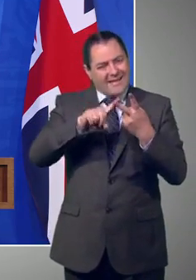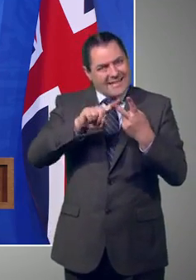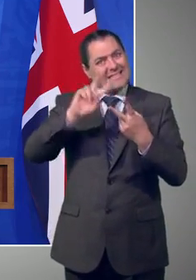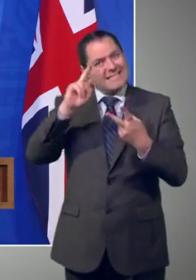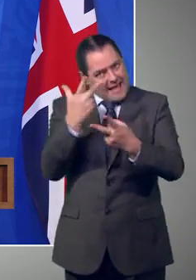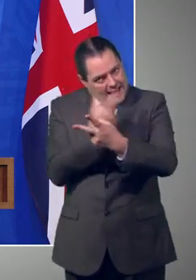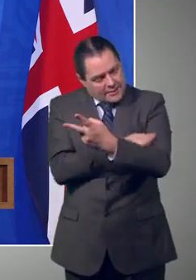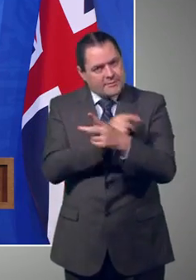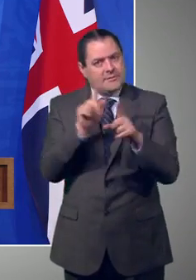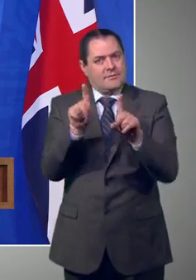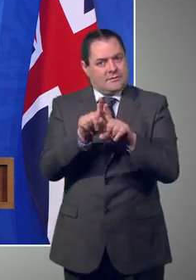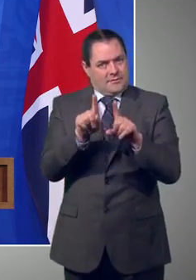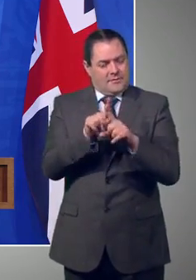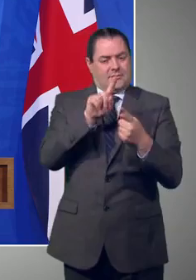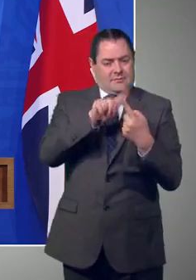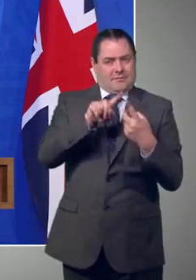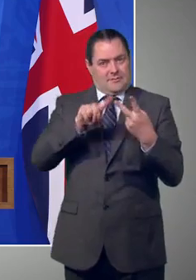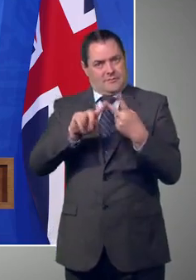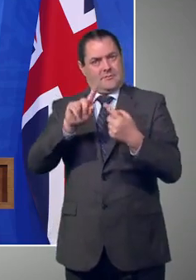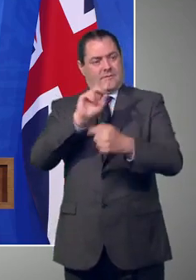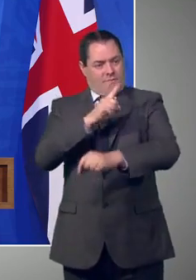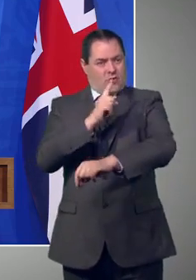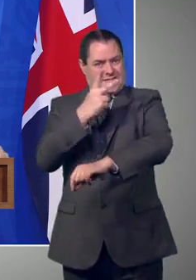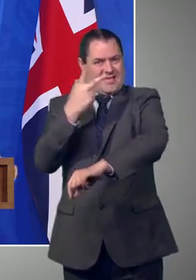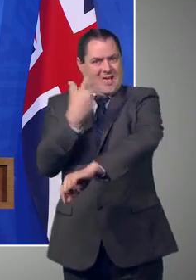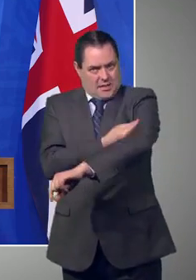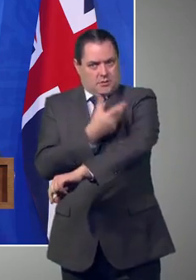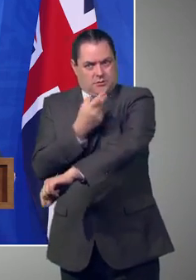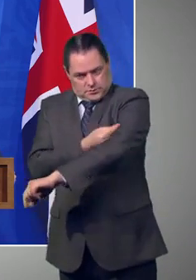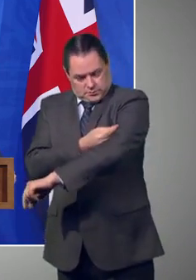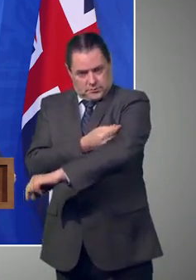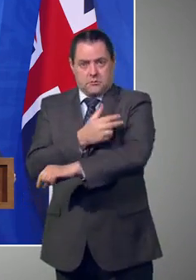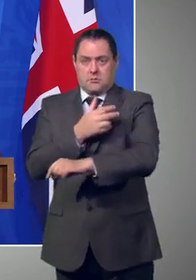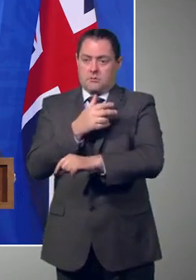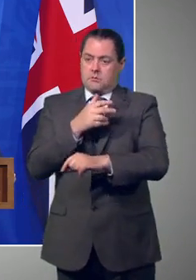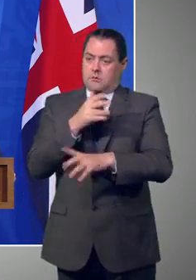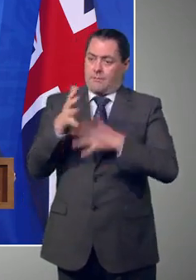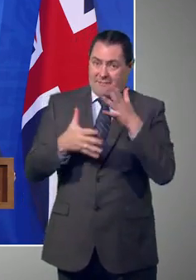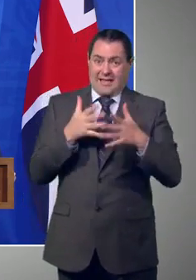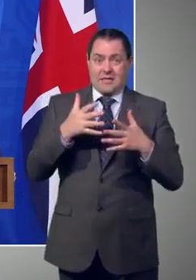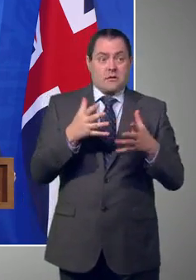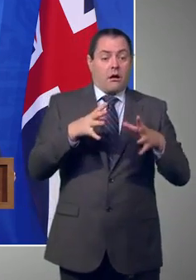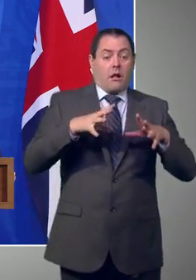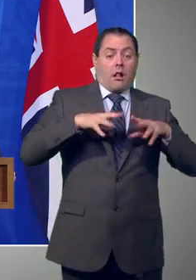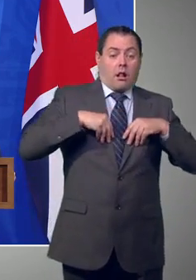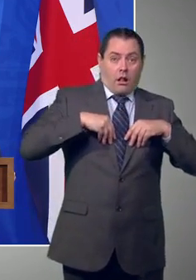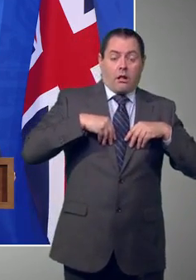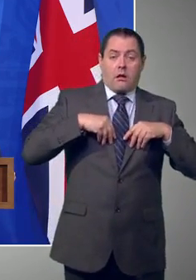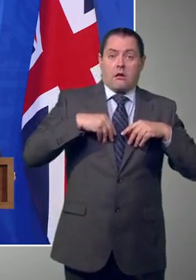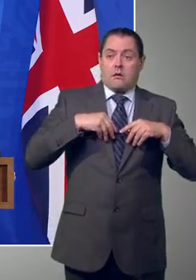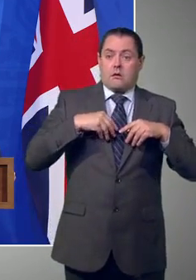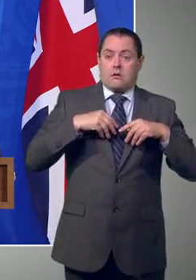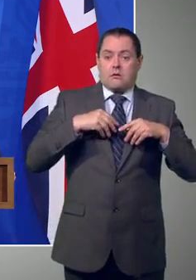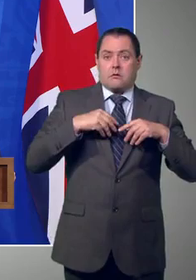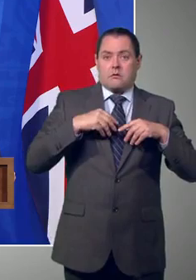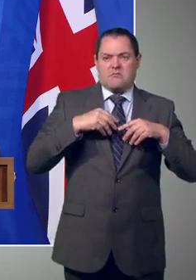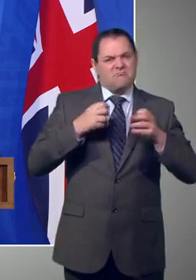is severing the link between cases and hospitalizations and deaths from coronavirus this